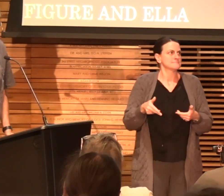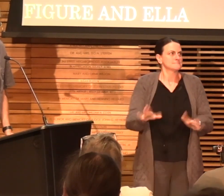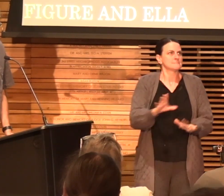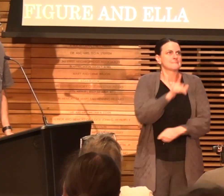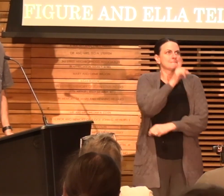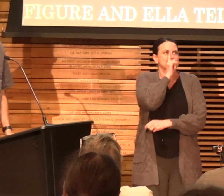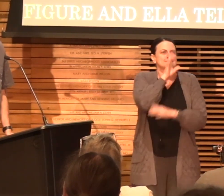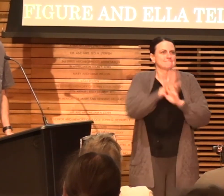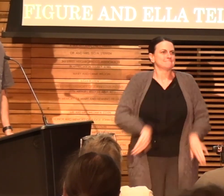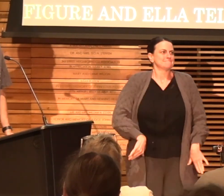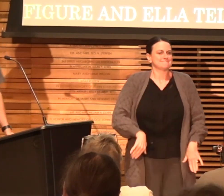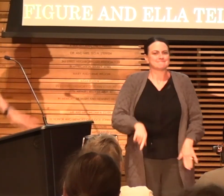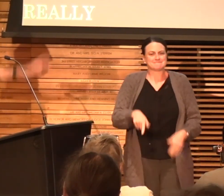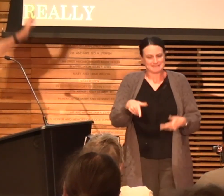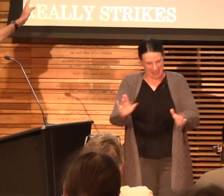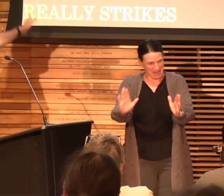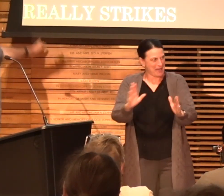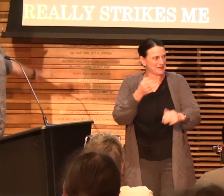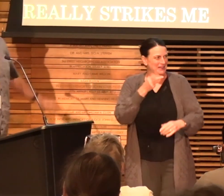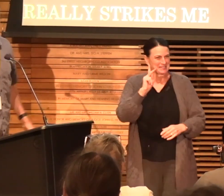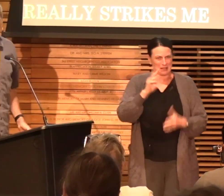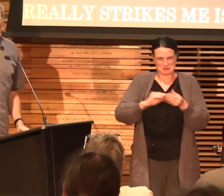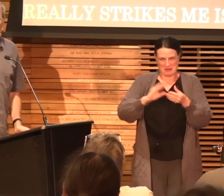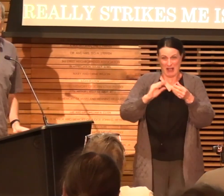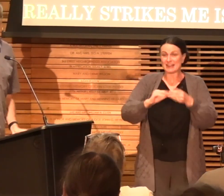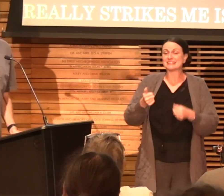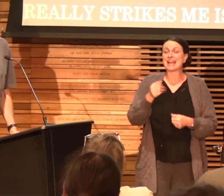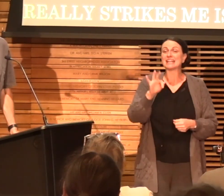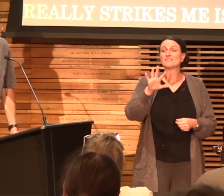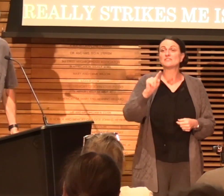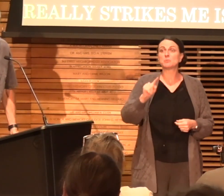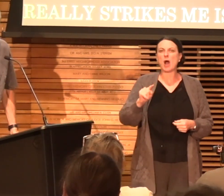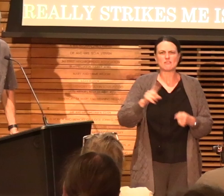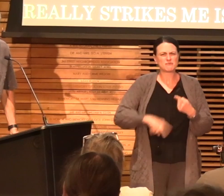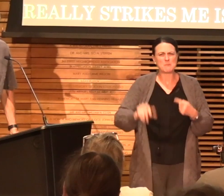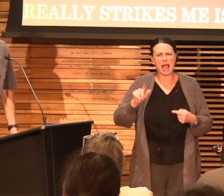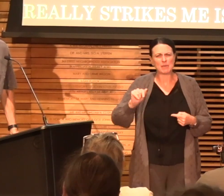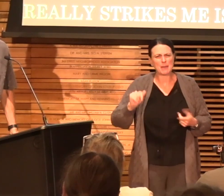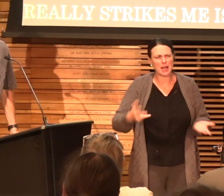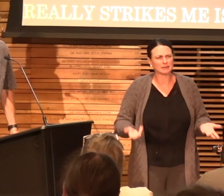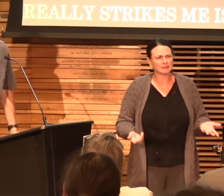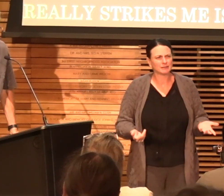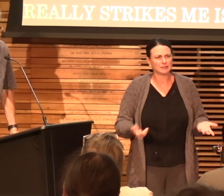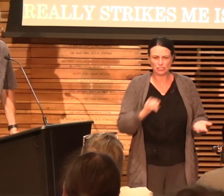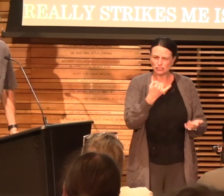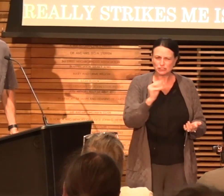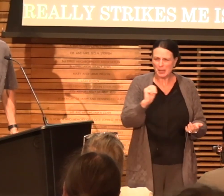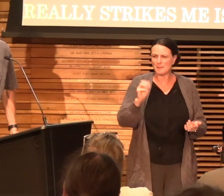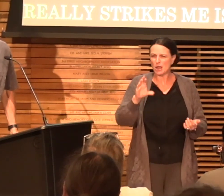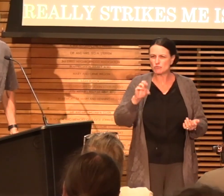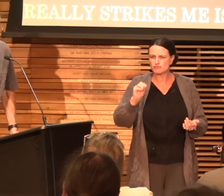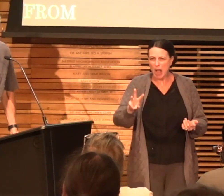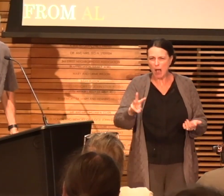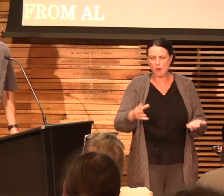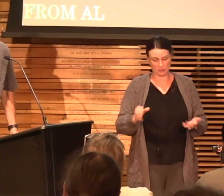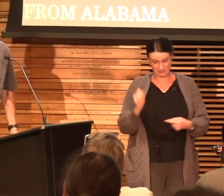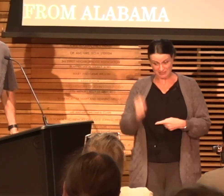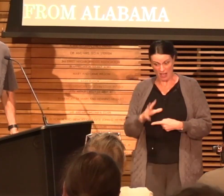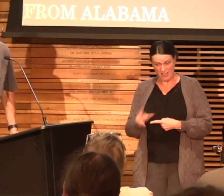The thing that really strikes me as this's 1951, Jim Crow, she's from Alabama. South Africa's not that much different than Alabama